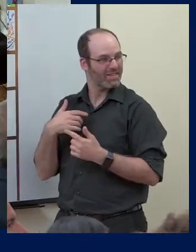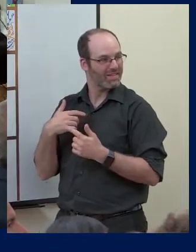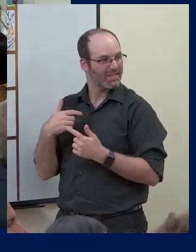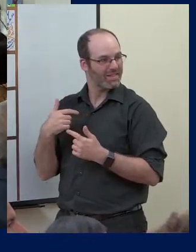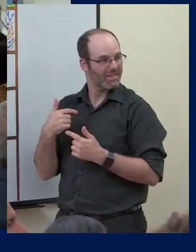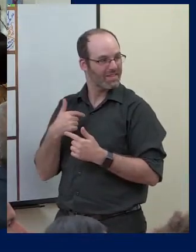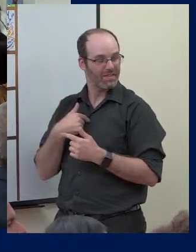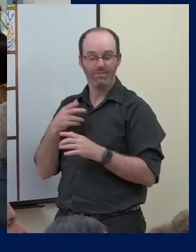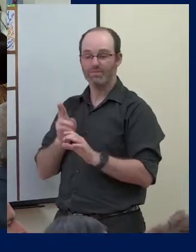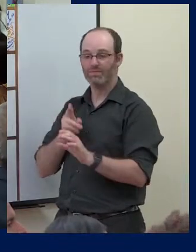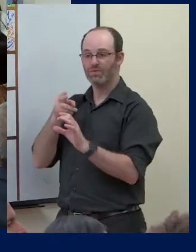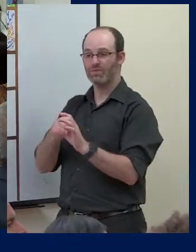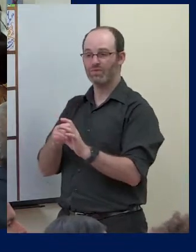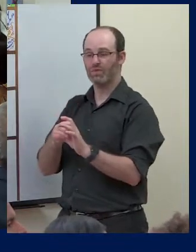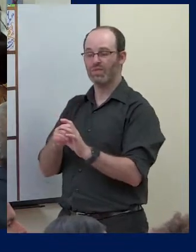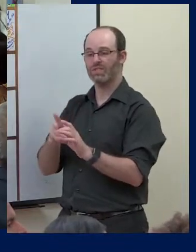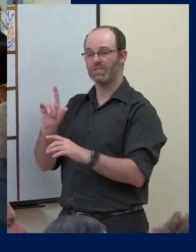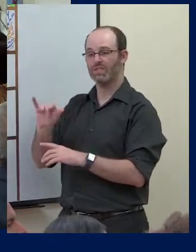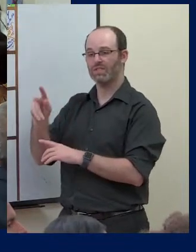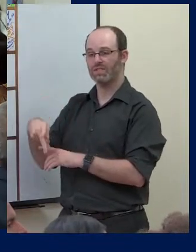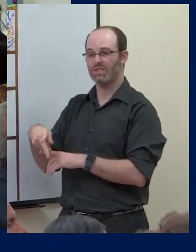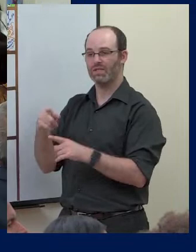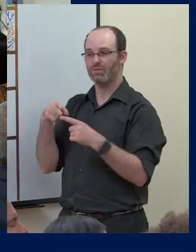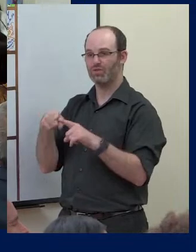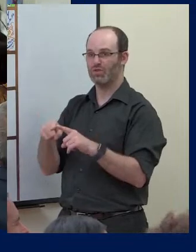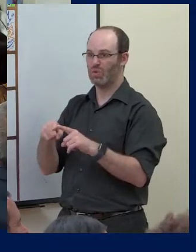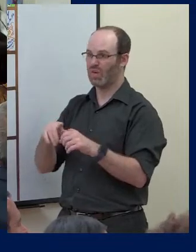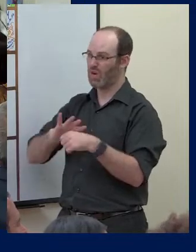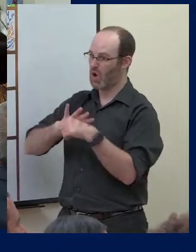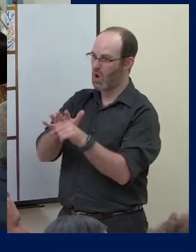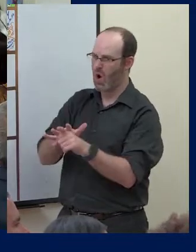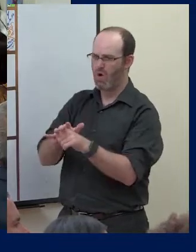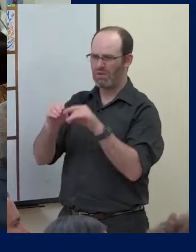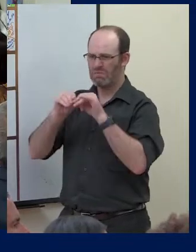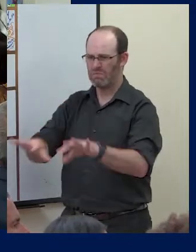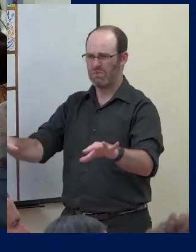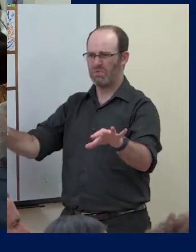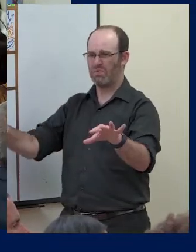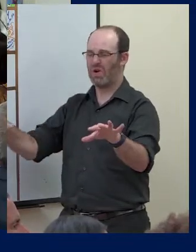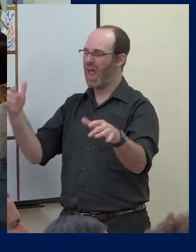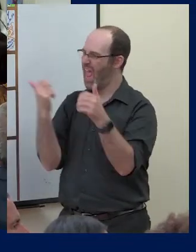I joined during the peak of COVID and this is when everyone was inside.